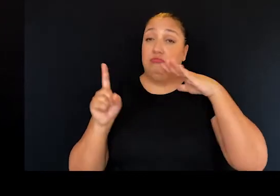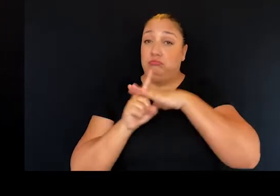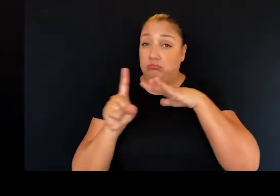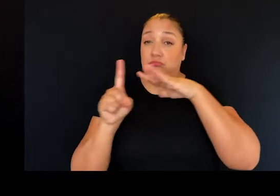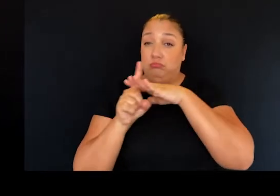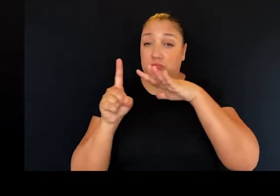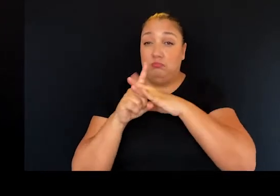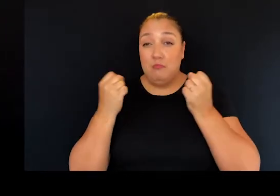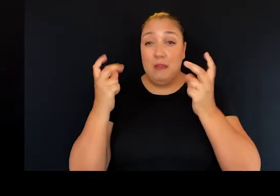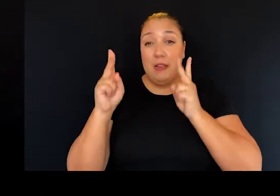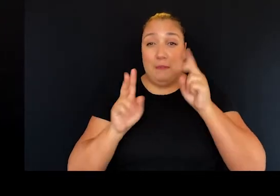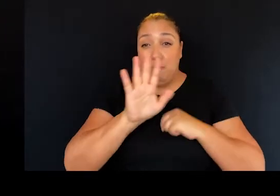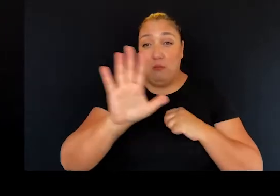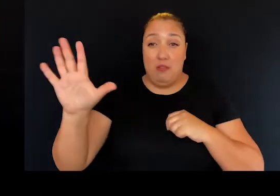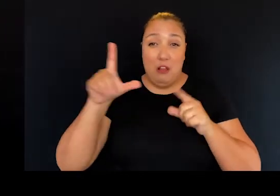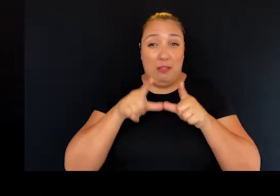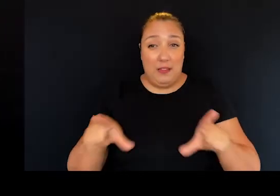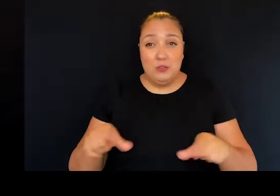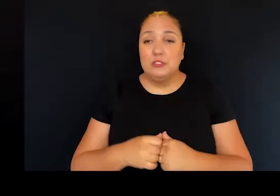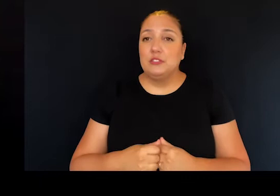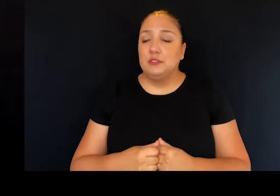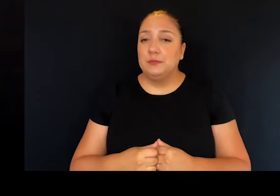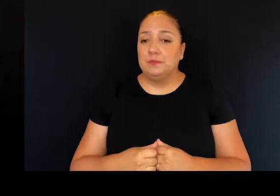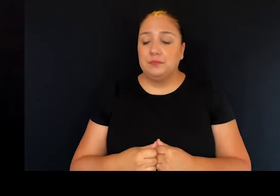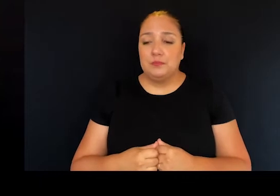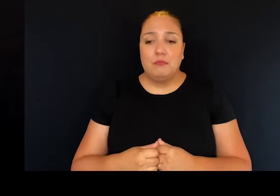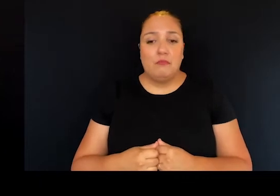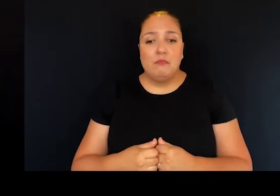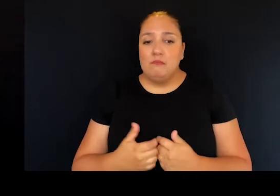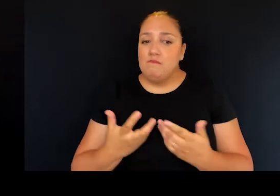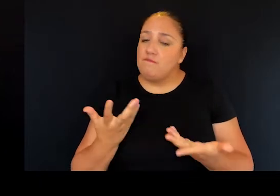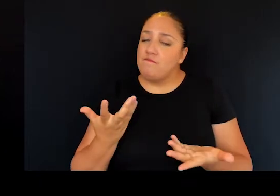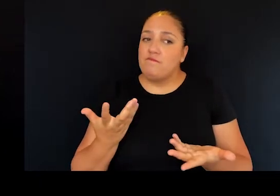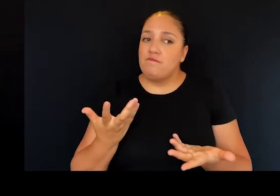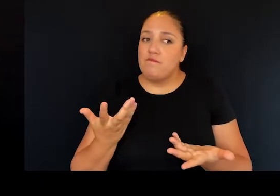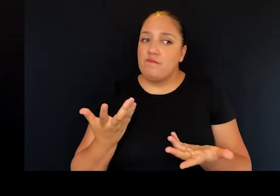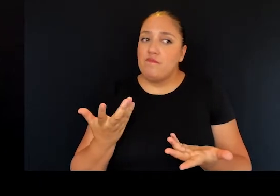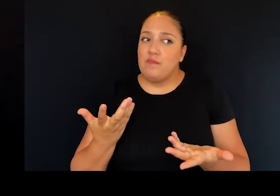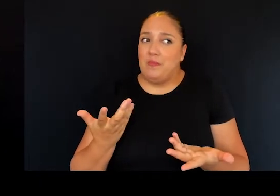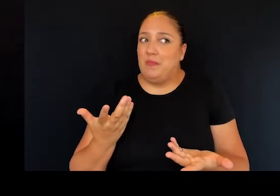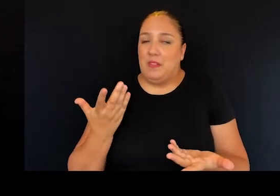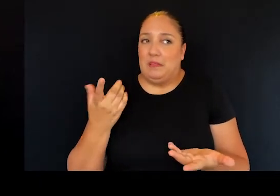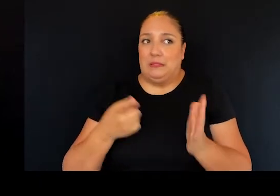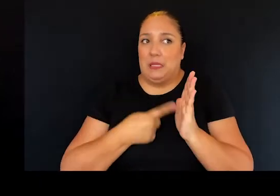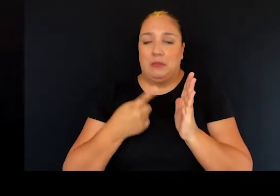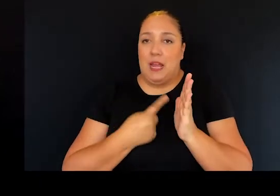it is not necessarily known why they're using it or where it even came from.